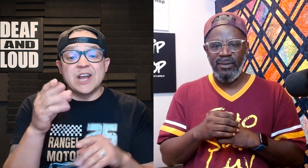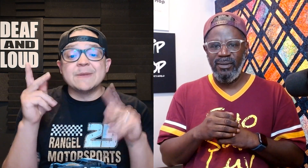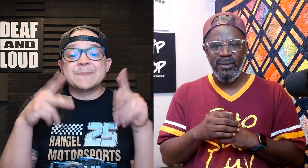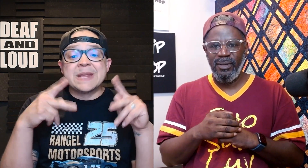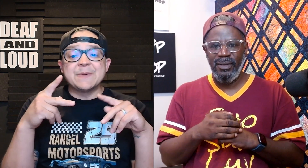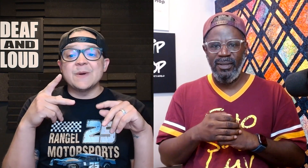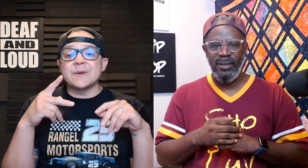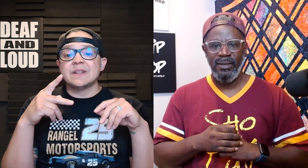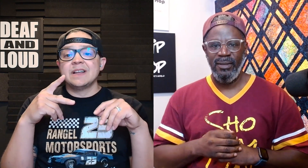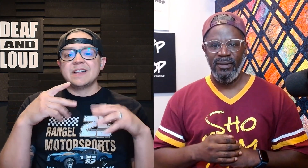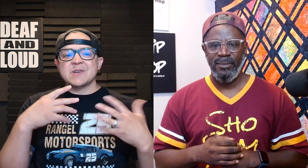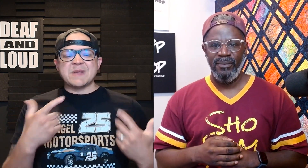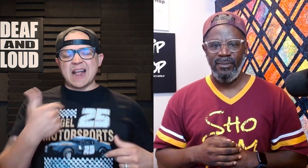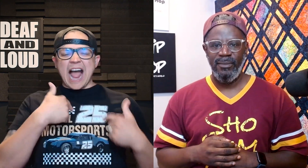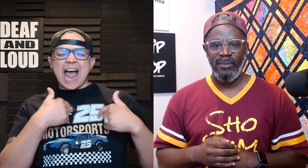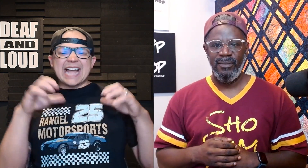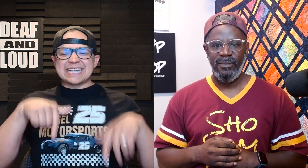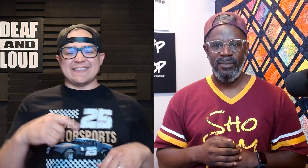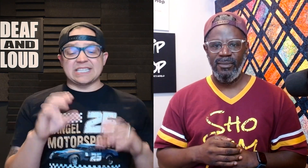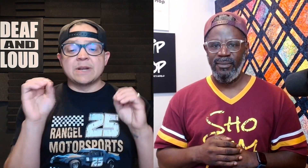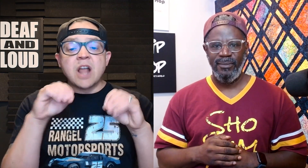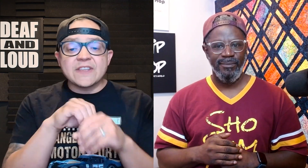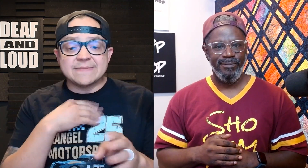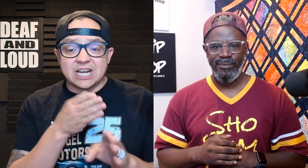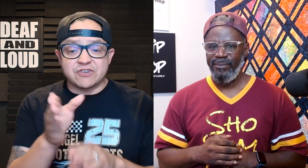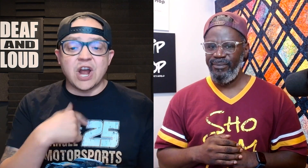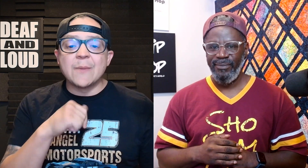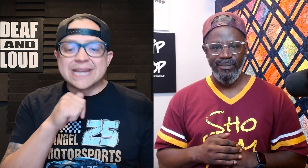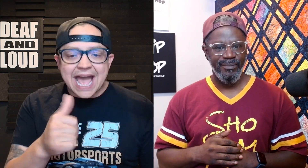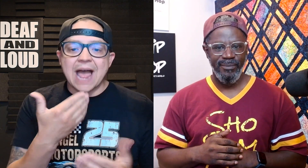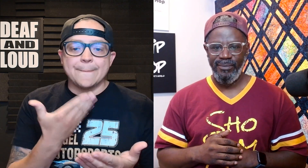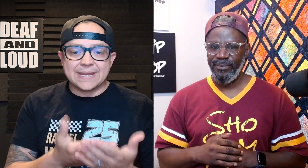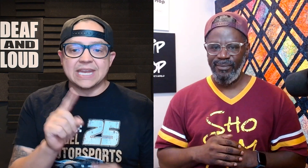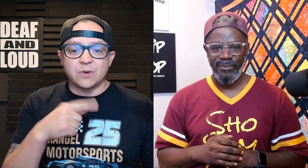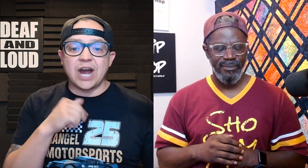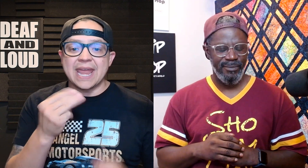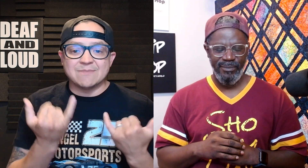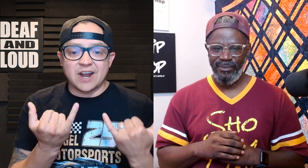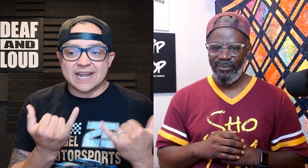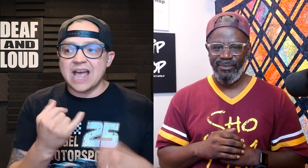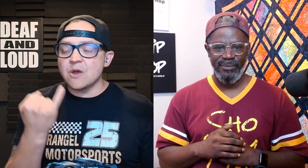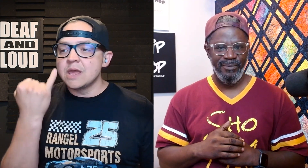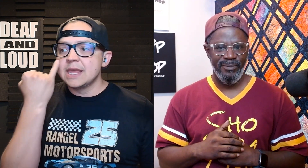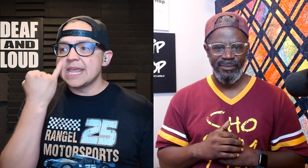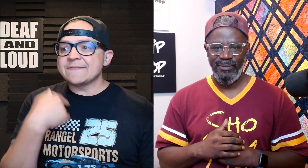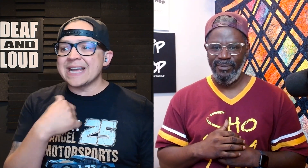People will be like, "I did this," but nothing in my career. I would not be where I am right now if